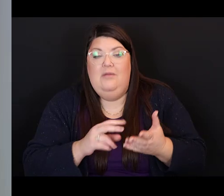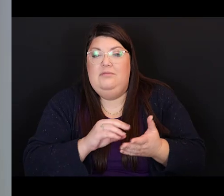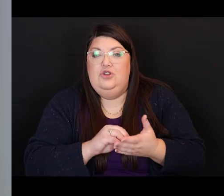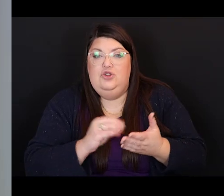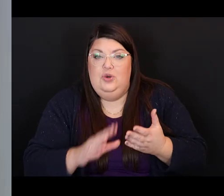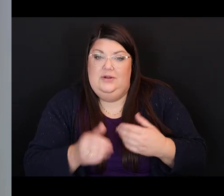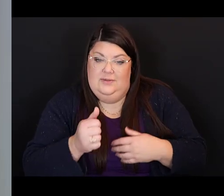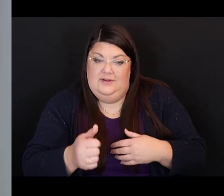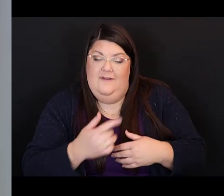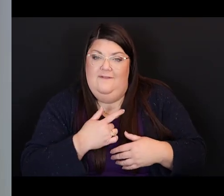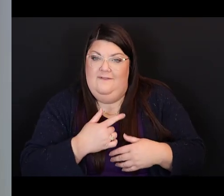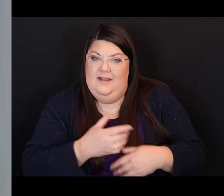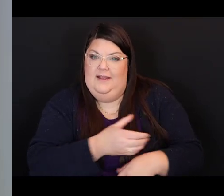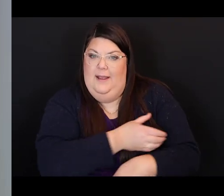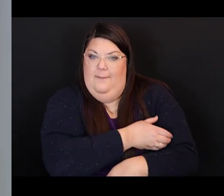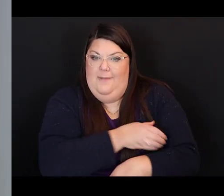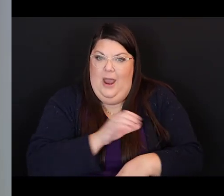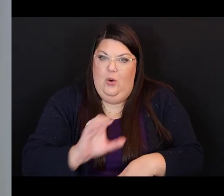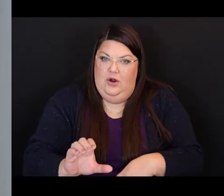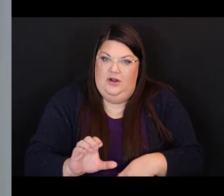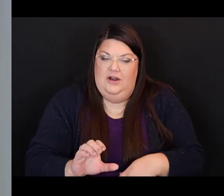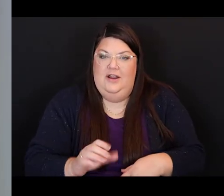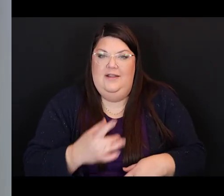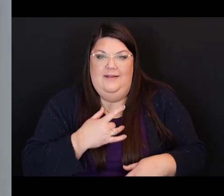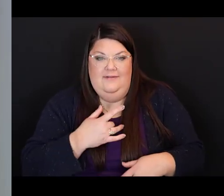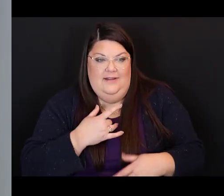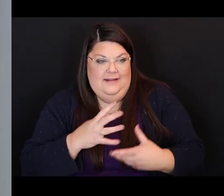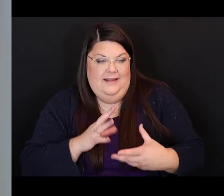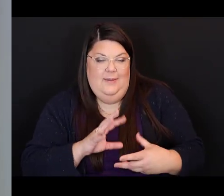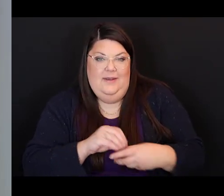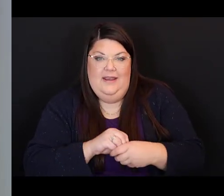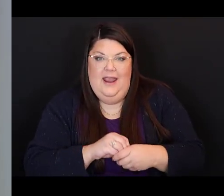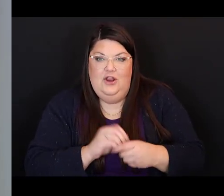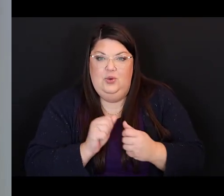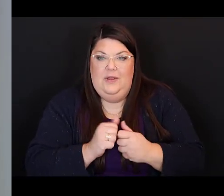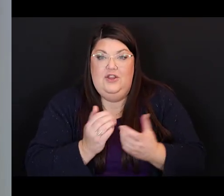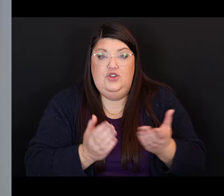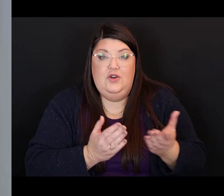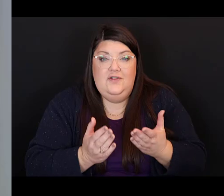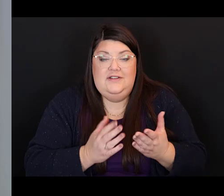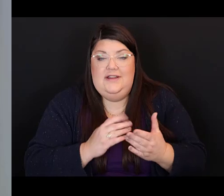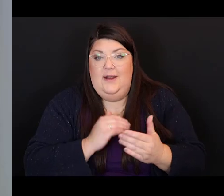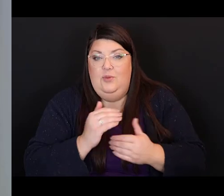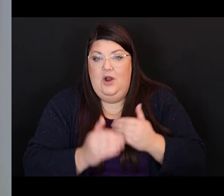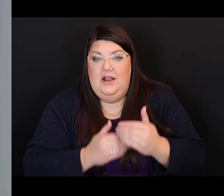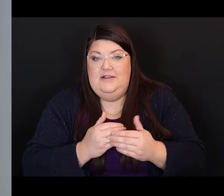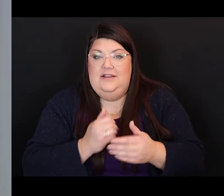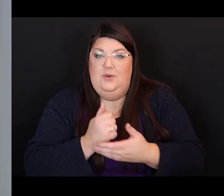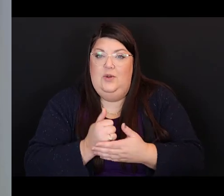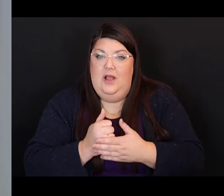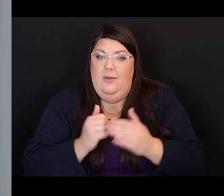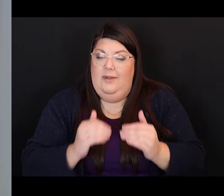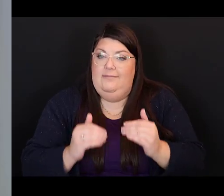relationship. That they're going to be engaged in the services and process that are going to move